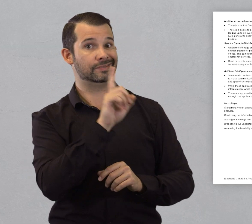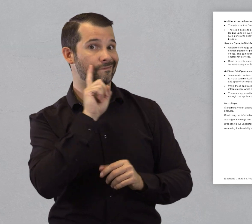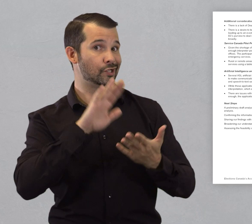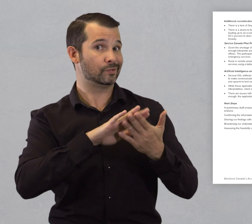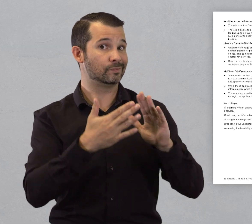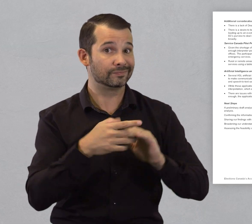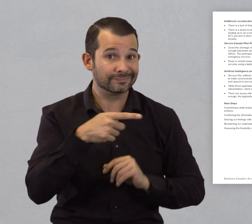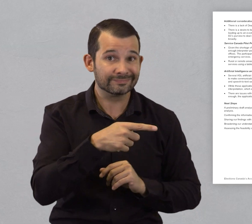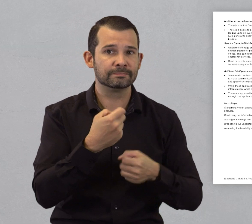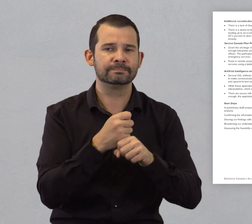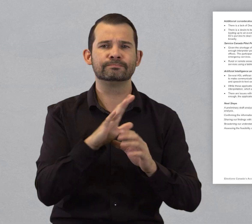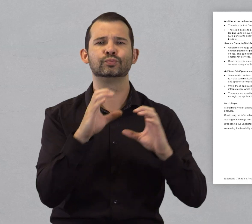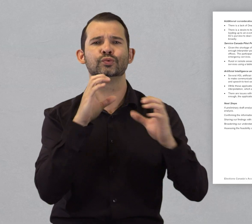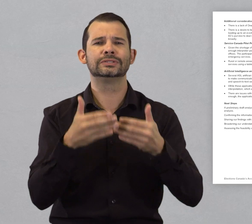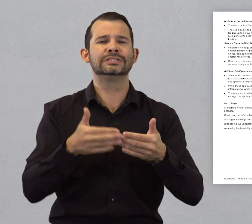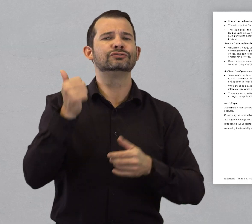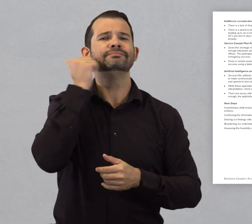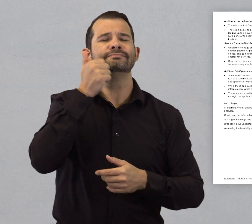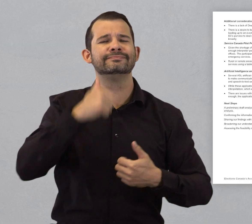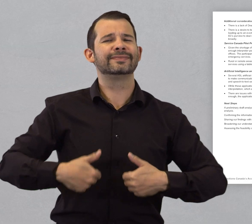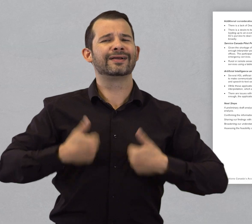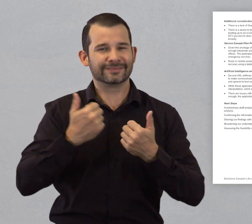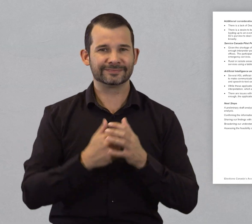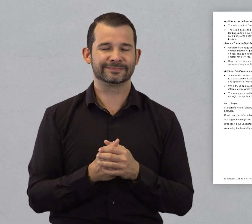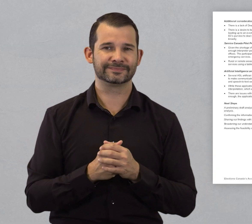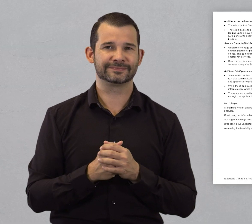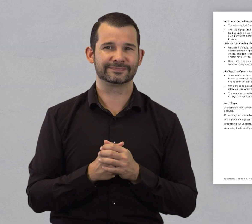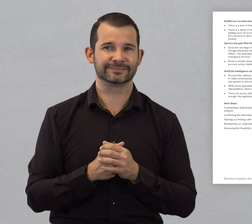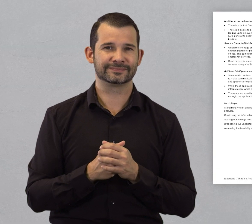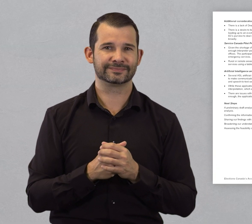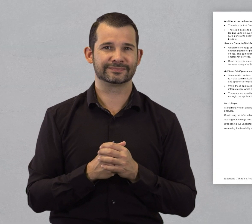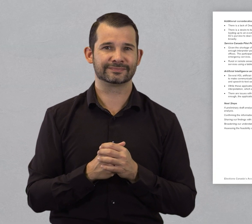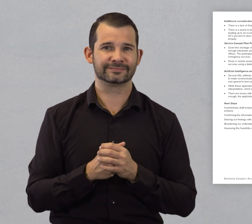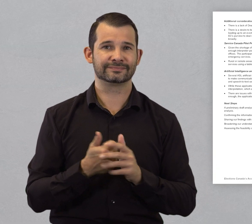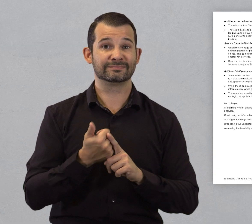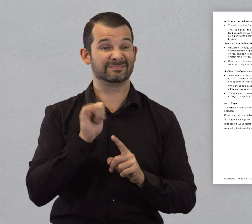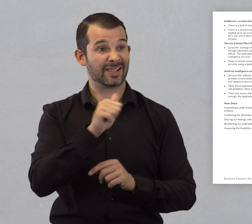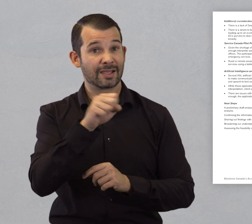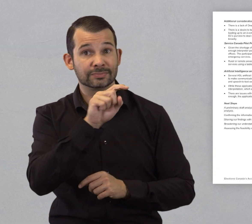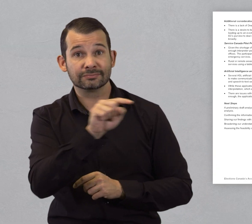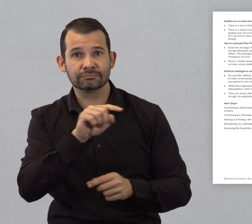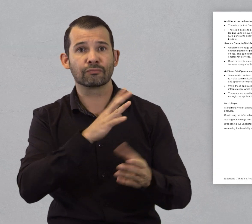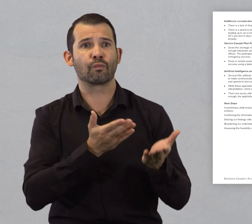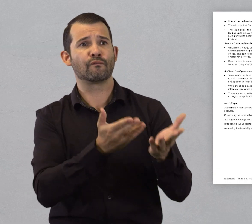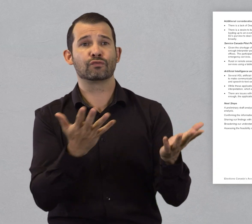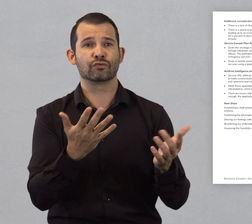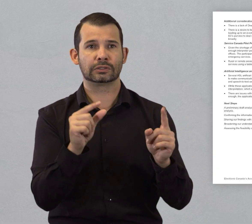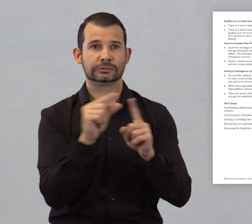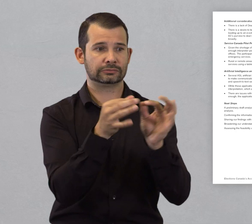community to make communication easier in everyday life. These applications offer text-to-sign,